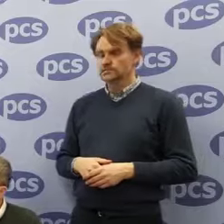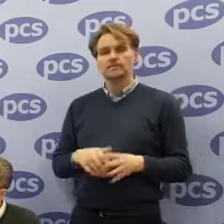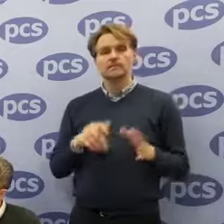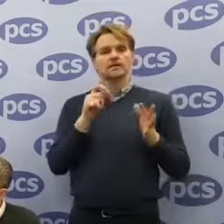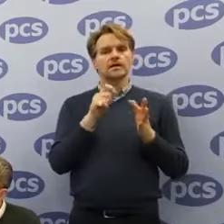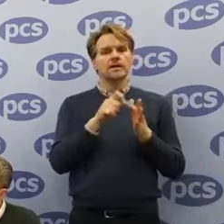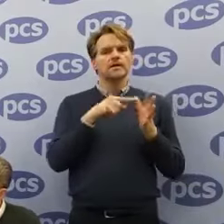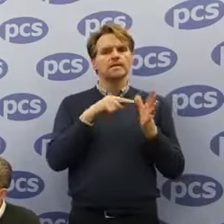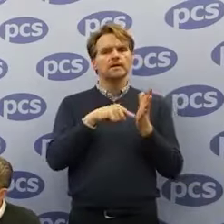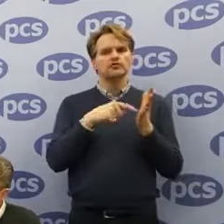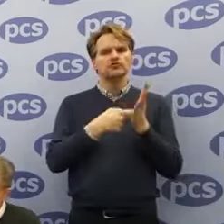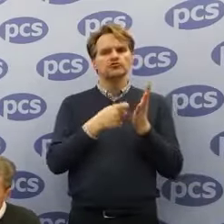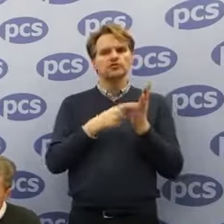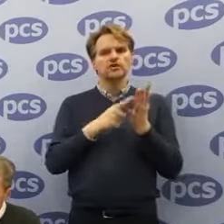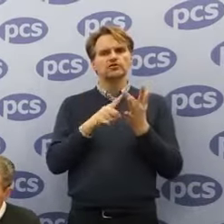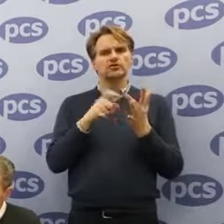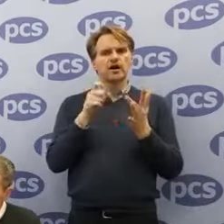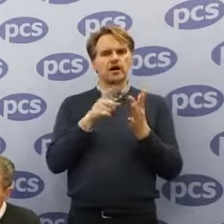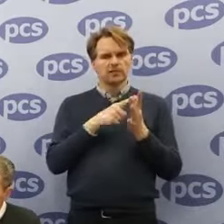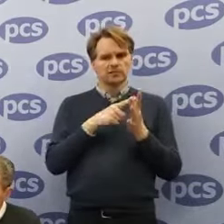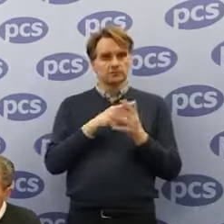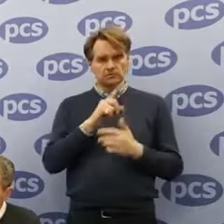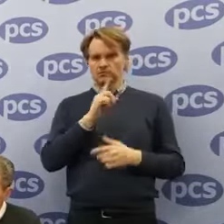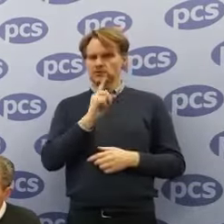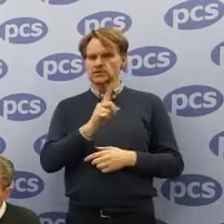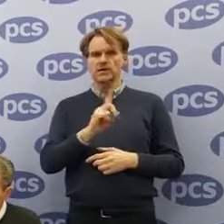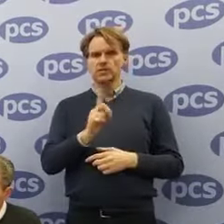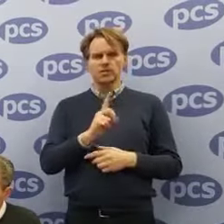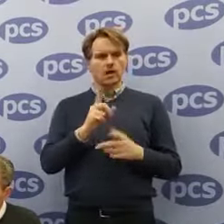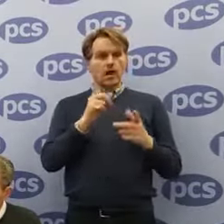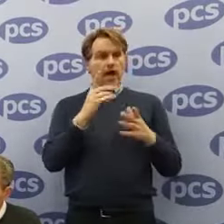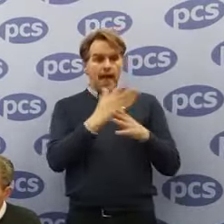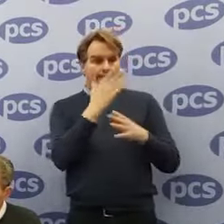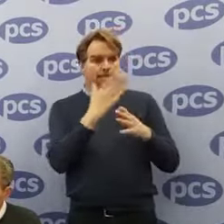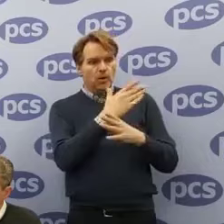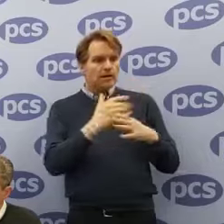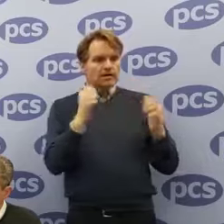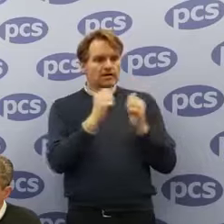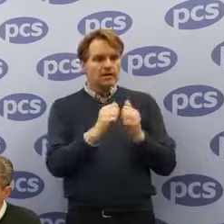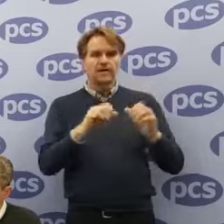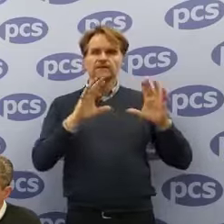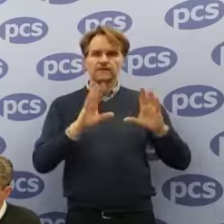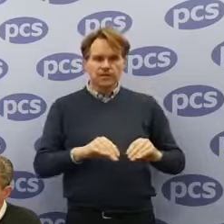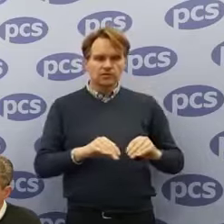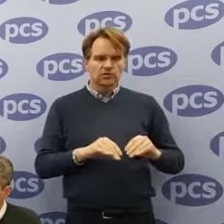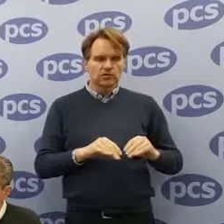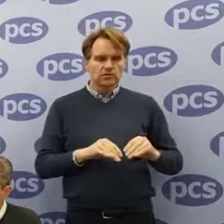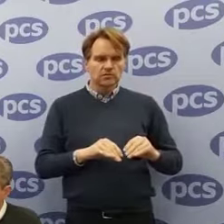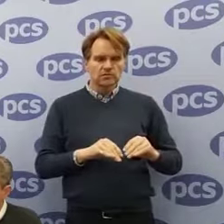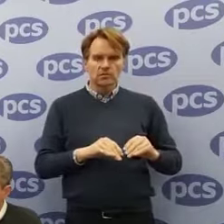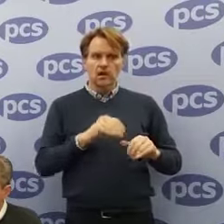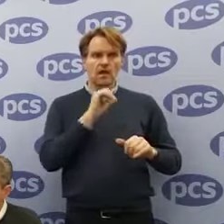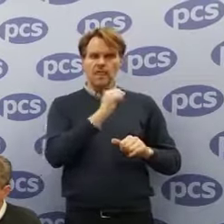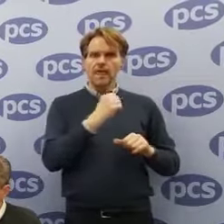also messaged to say what happens when the Employee Deal finishes, will those not in the Deal have their pay brought in line with everyone else, will they always be